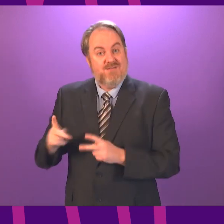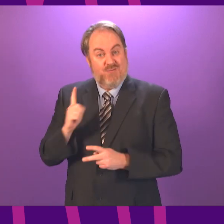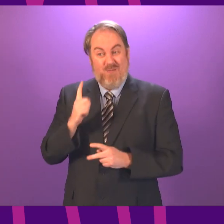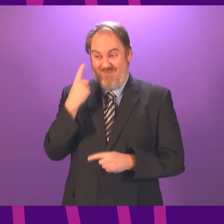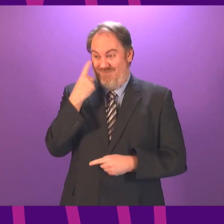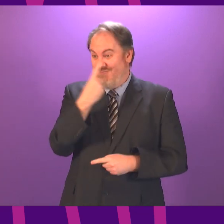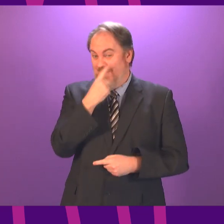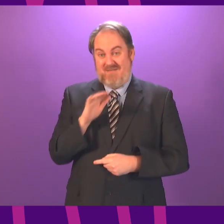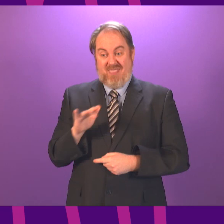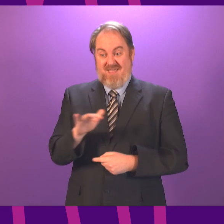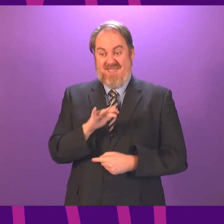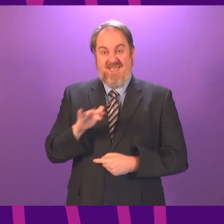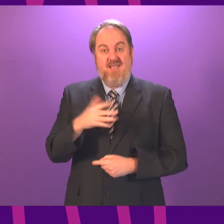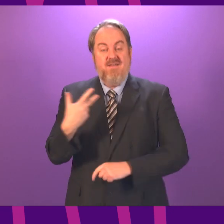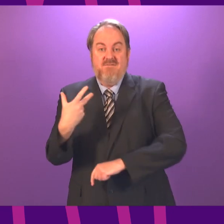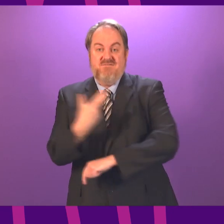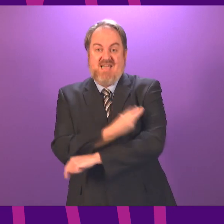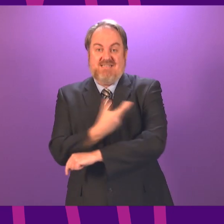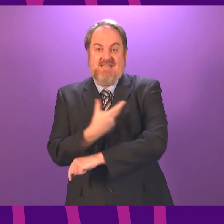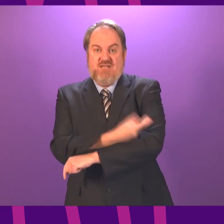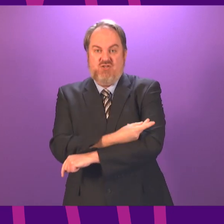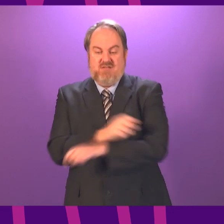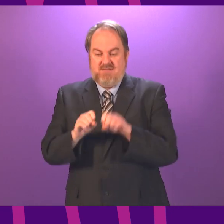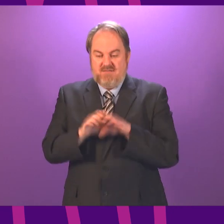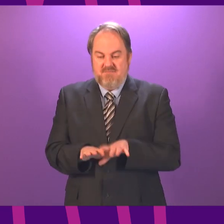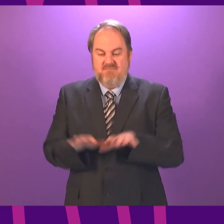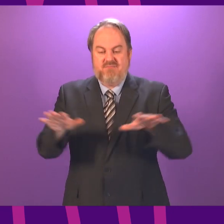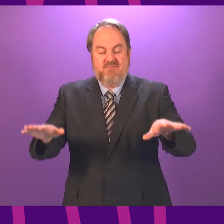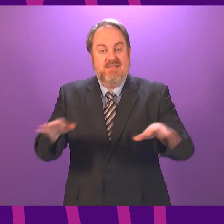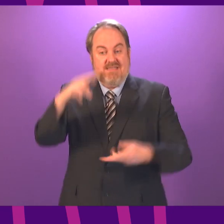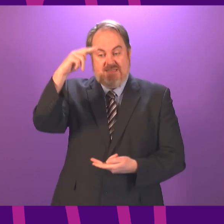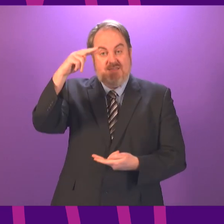having the hoped-for effect of reducing the death toll from the virus.